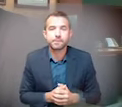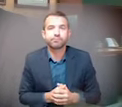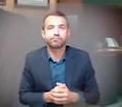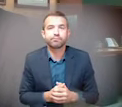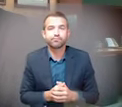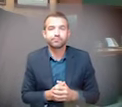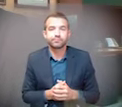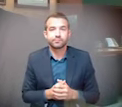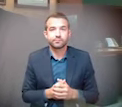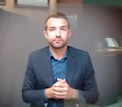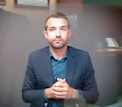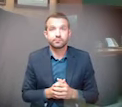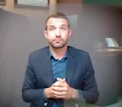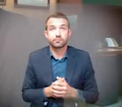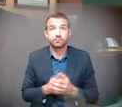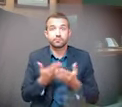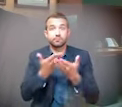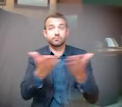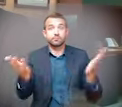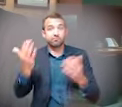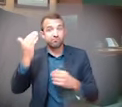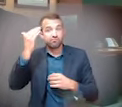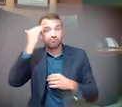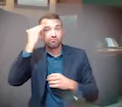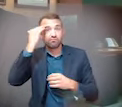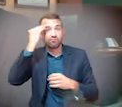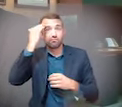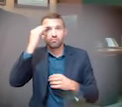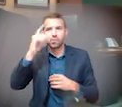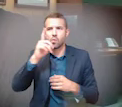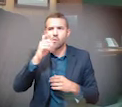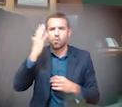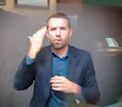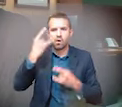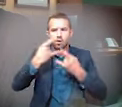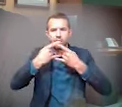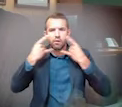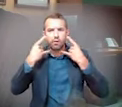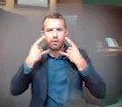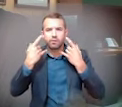will give our audience a little clue as to why I'm wearing a mask today.